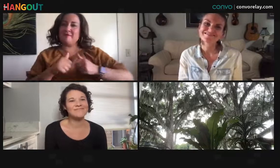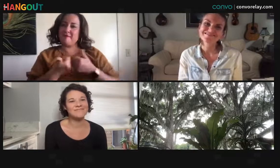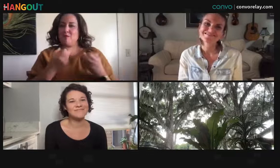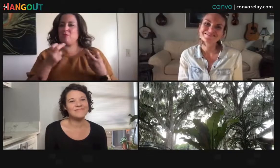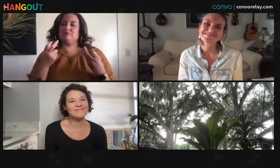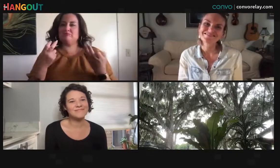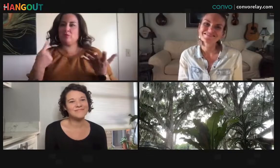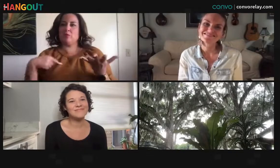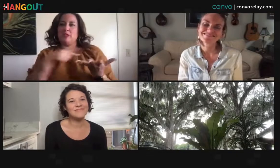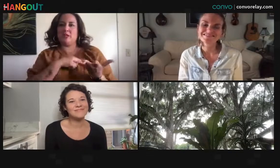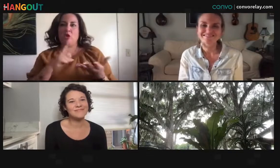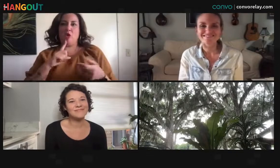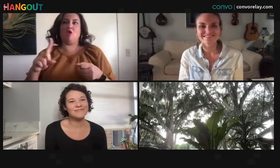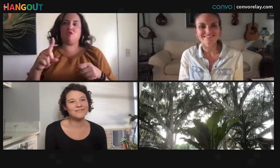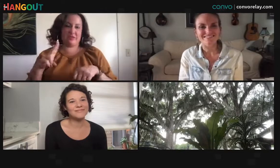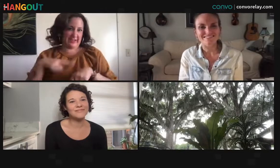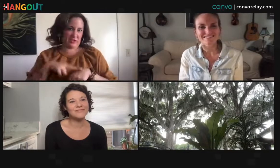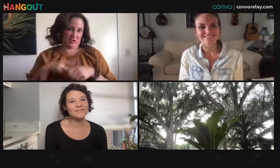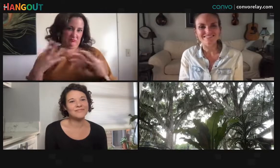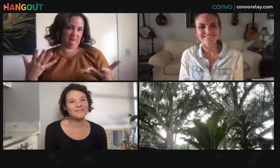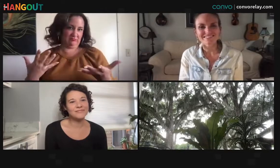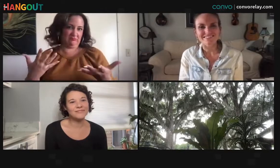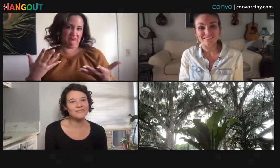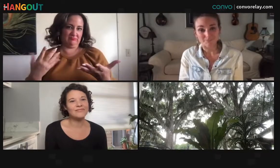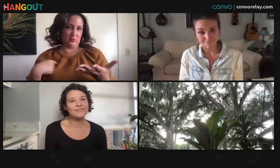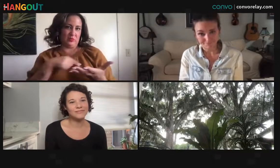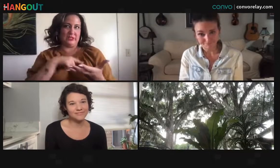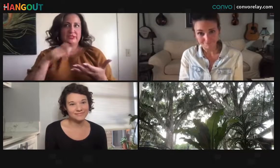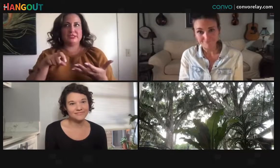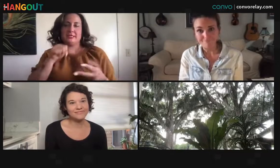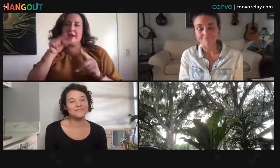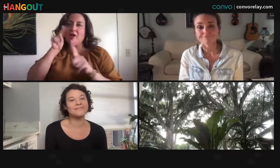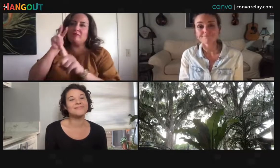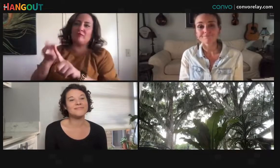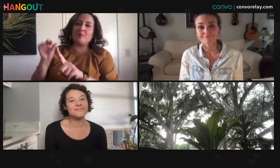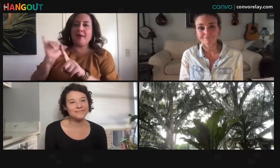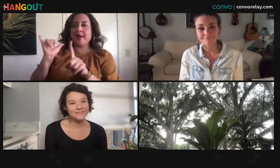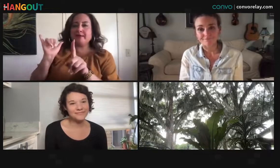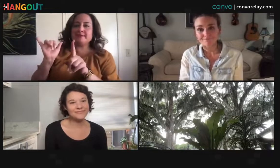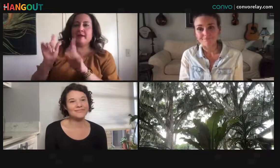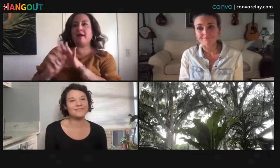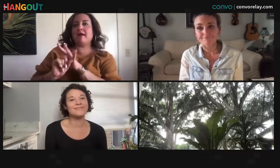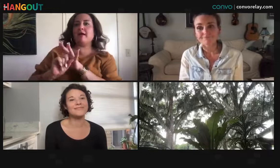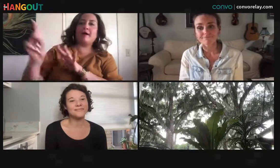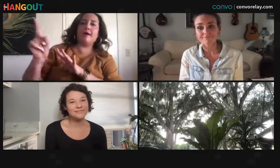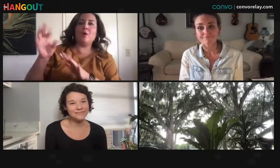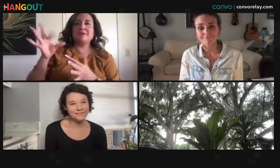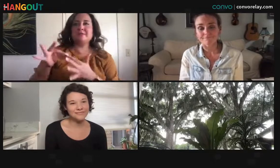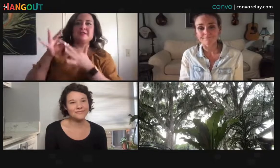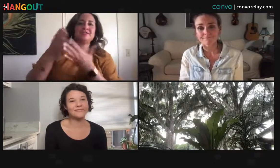yeah i think that both of you mentioned that we are nature right we shouldn't view this as an